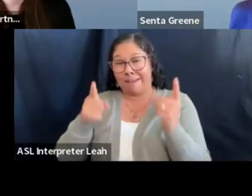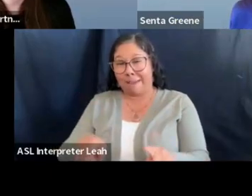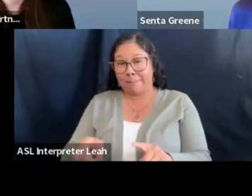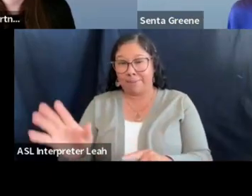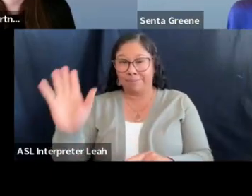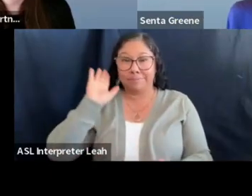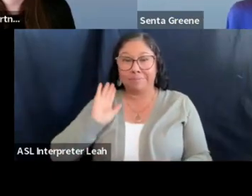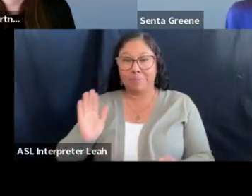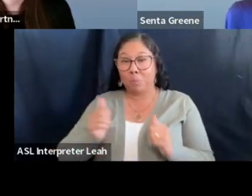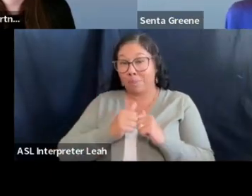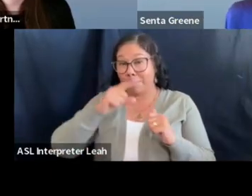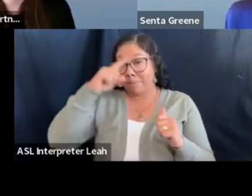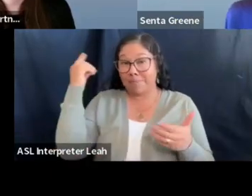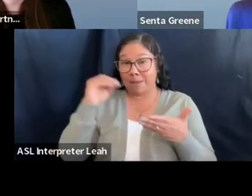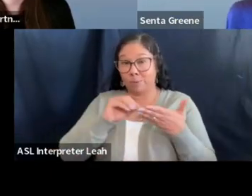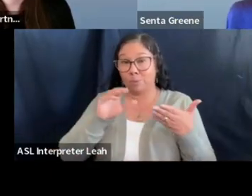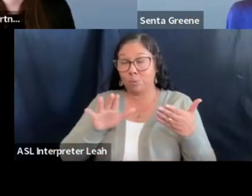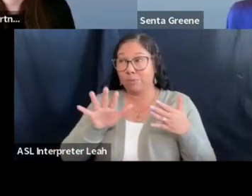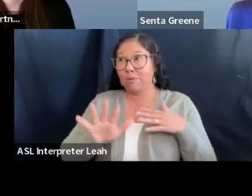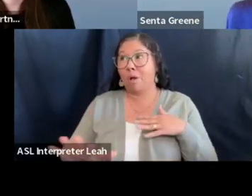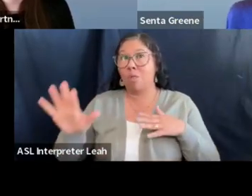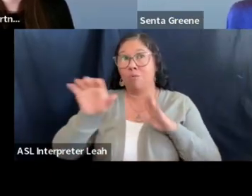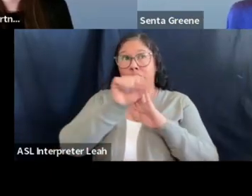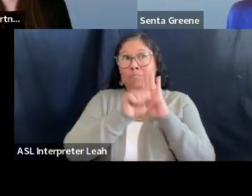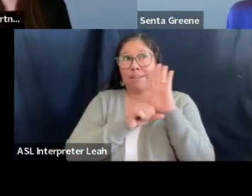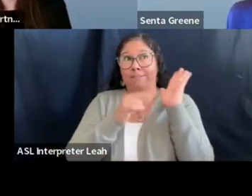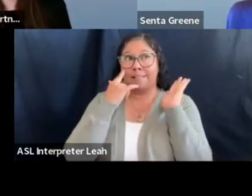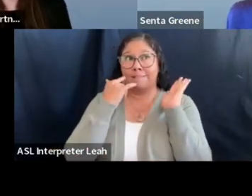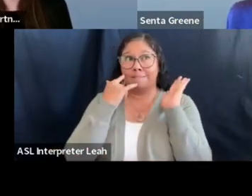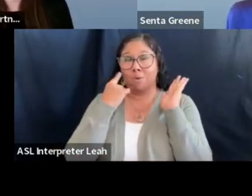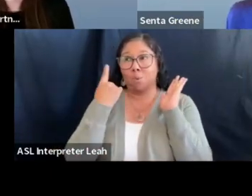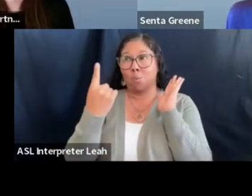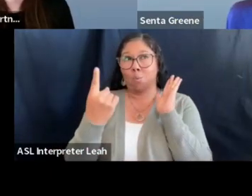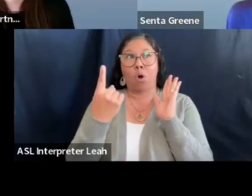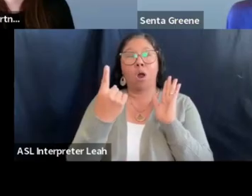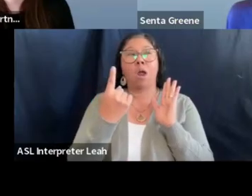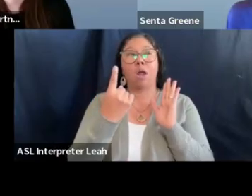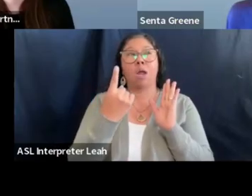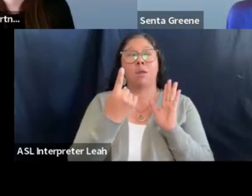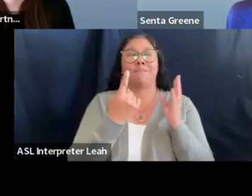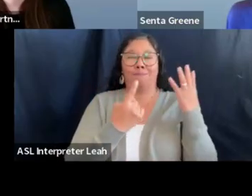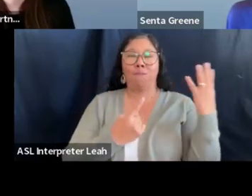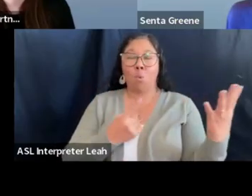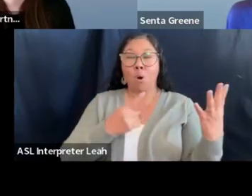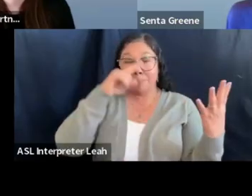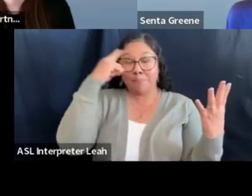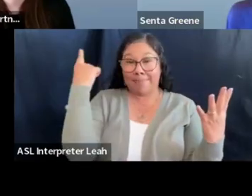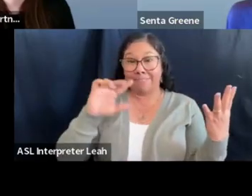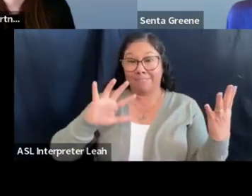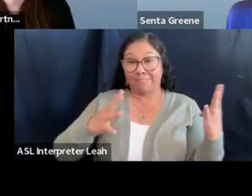black students across um the state of California and one in four black fifth graders um said that